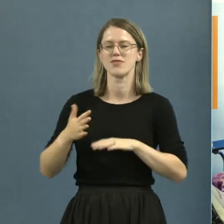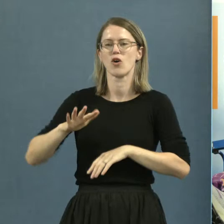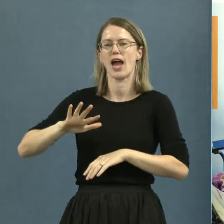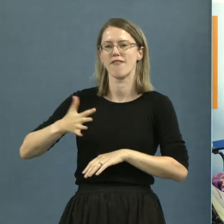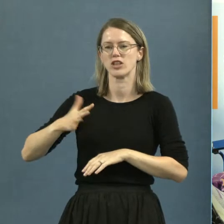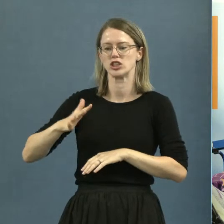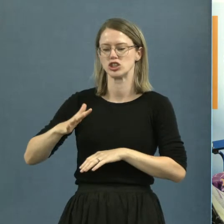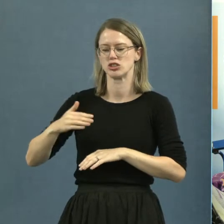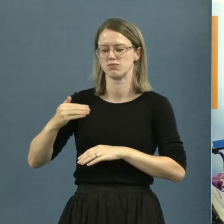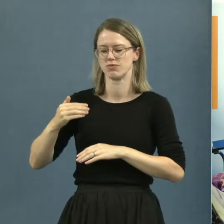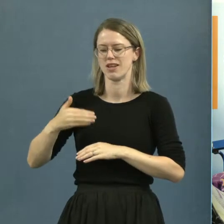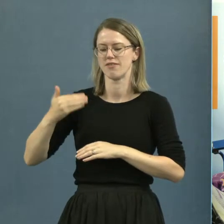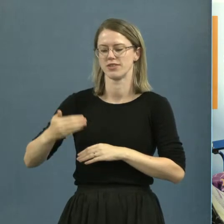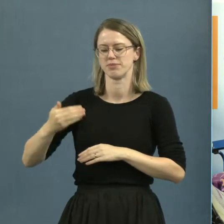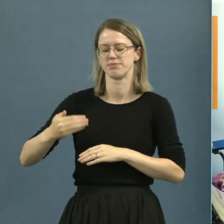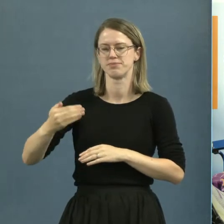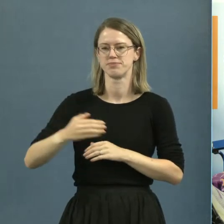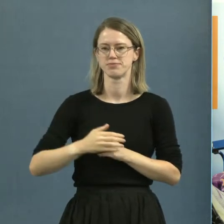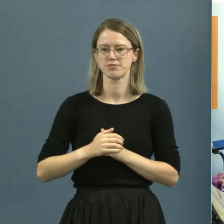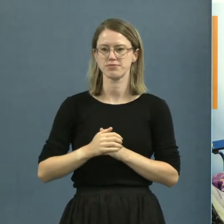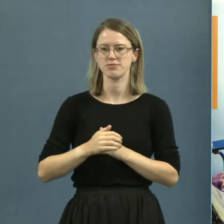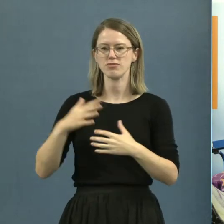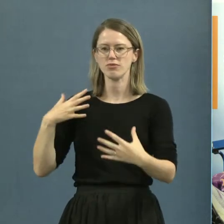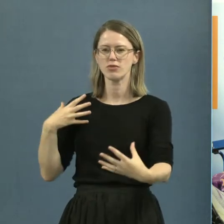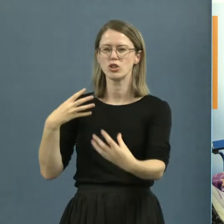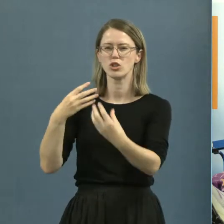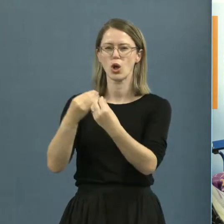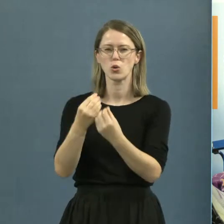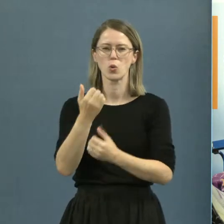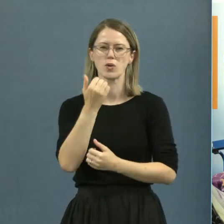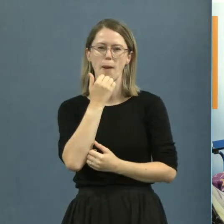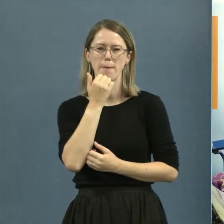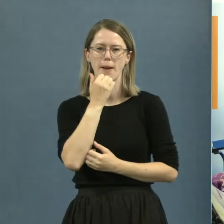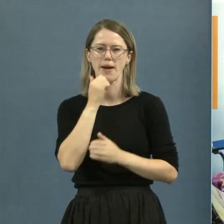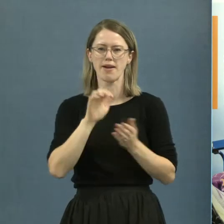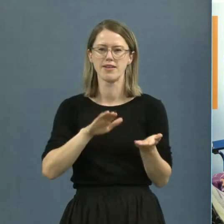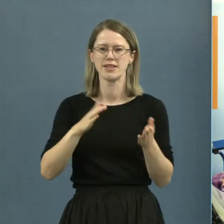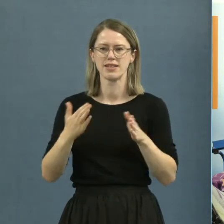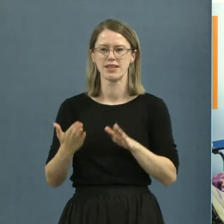deaths to 15. These deaths take